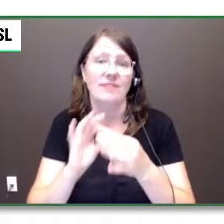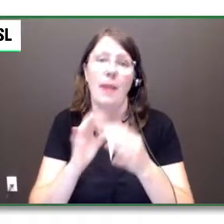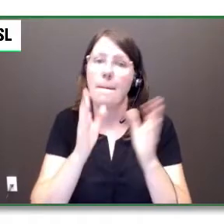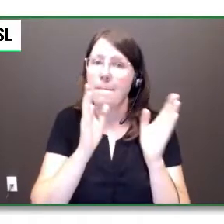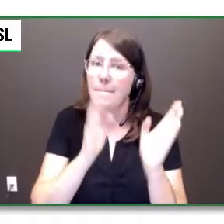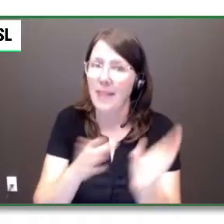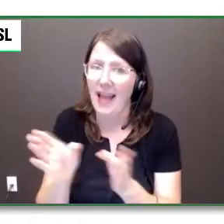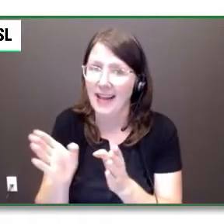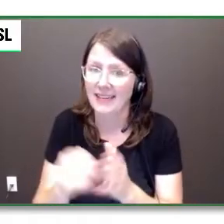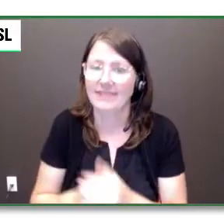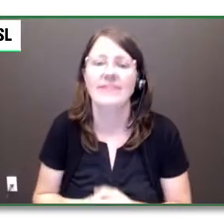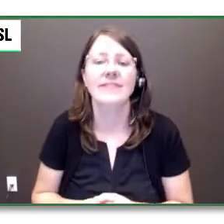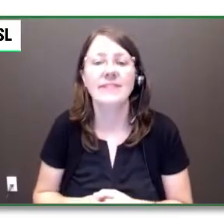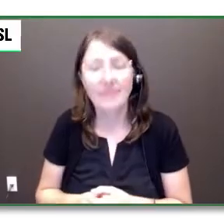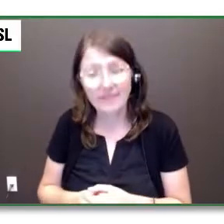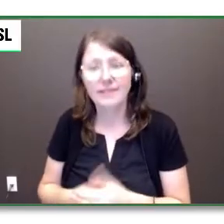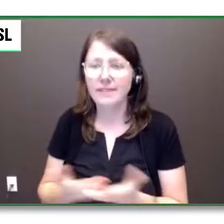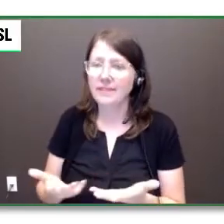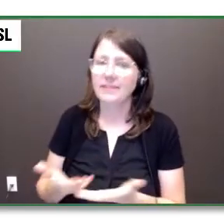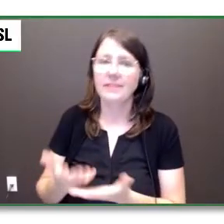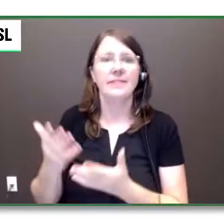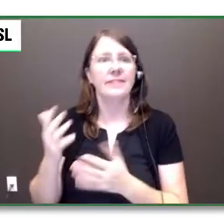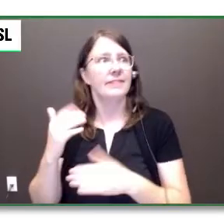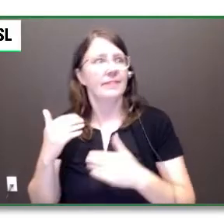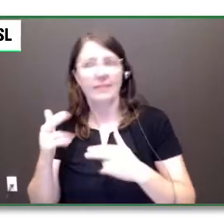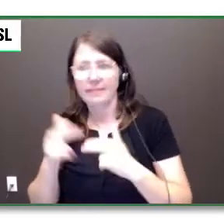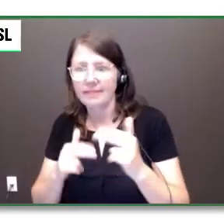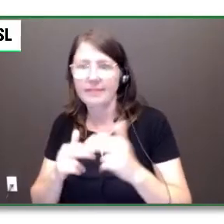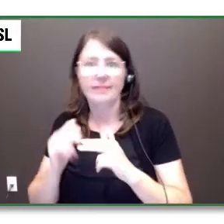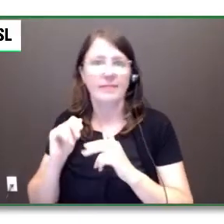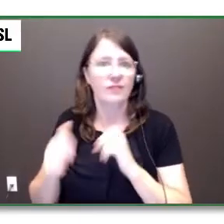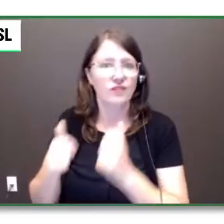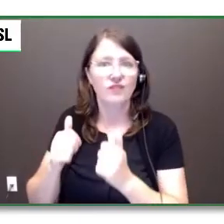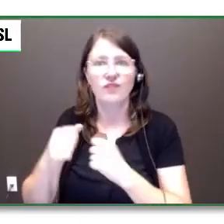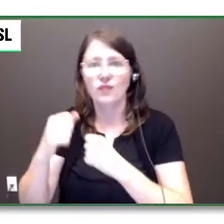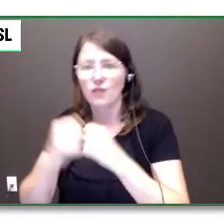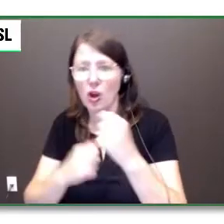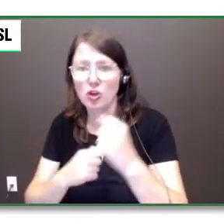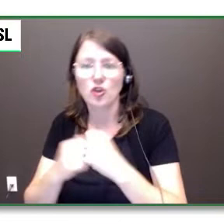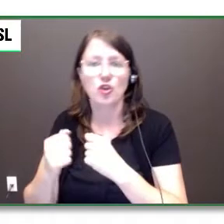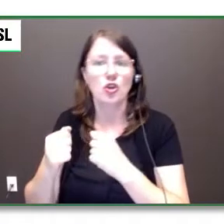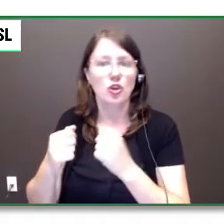more in the enjoyment stage. So they found that these environmental factors